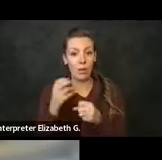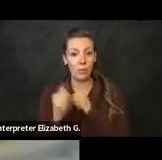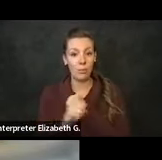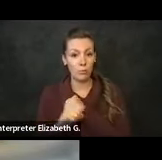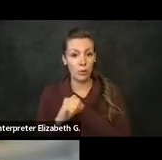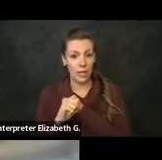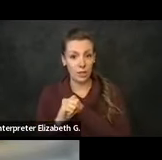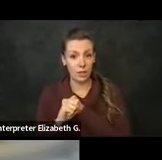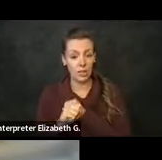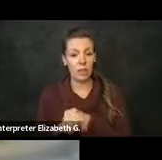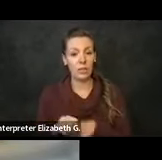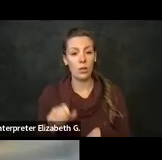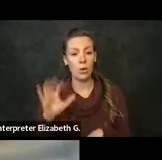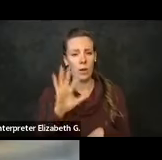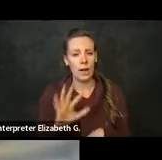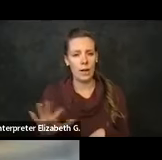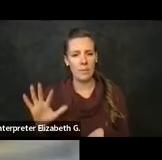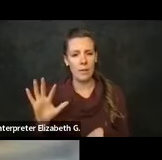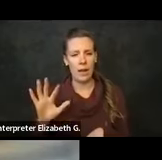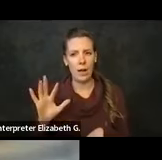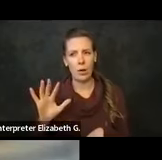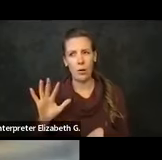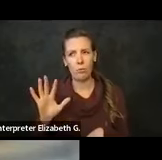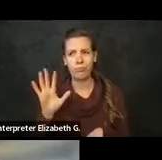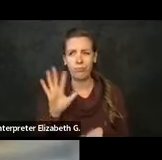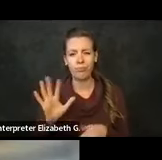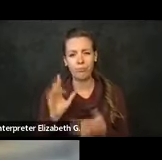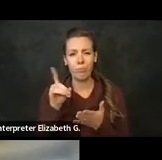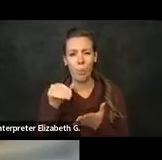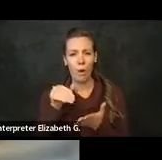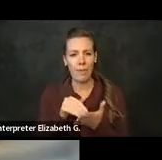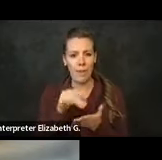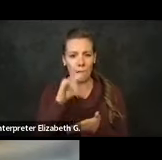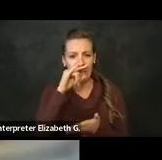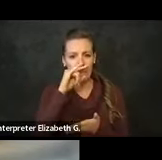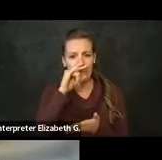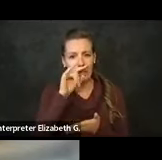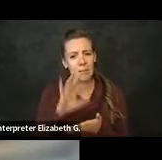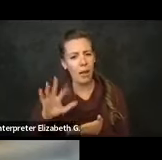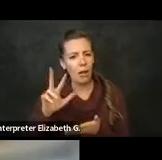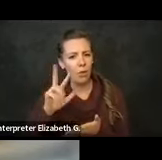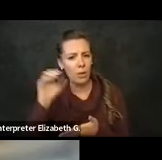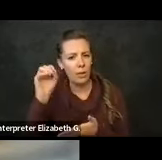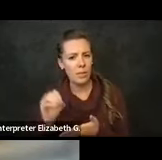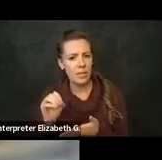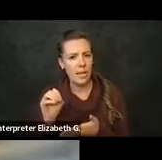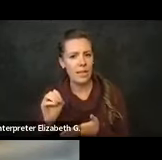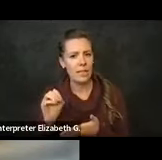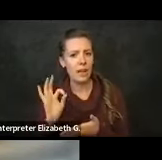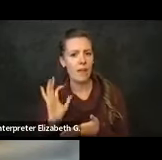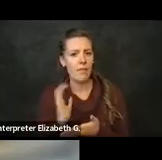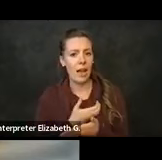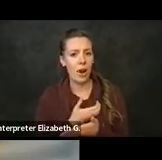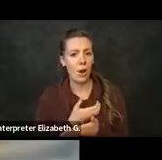We're at about 1000 children or about 3% of our 37,005 to eleven year olds, have